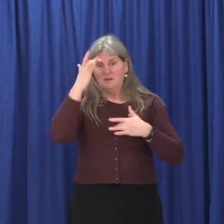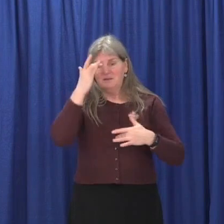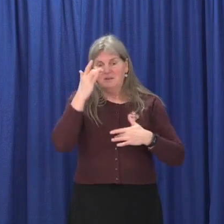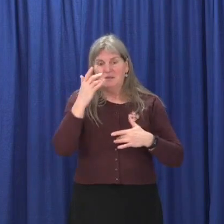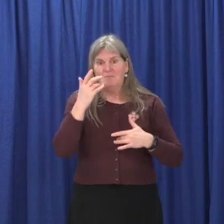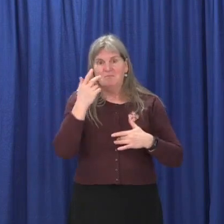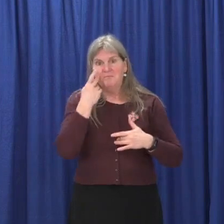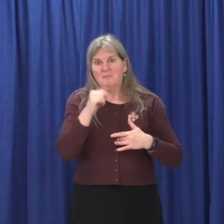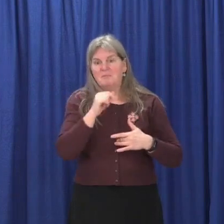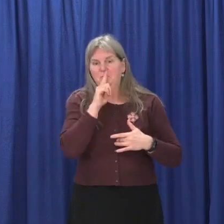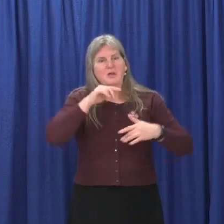Oui, bonjour.